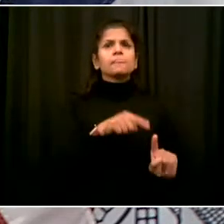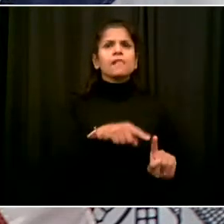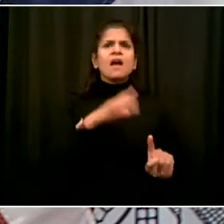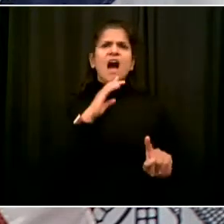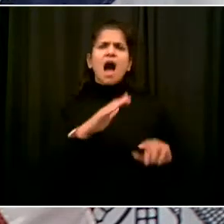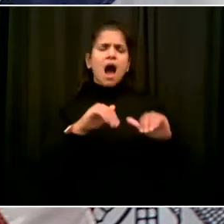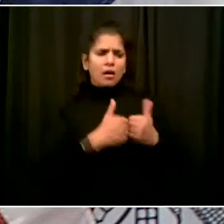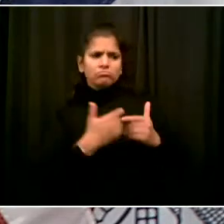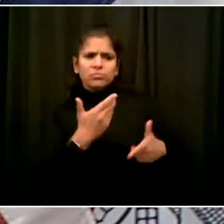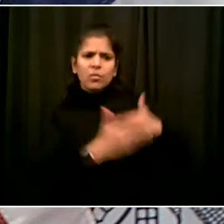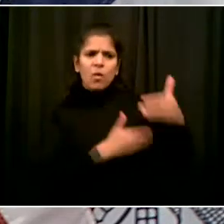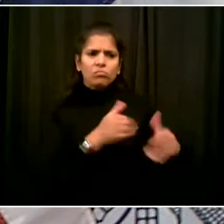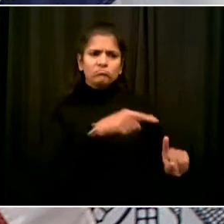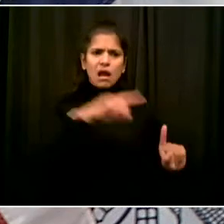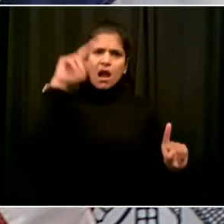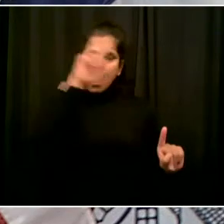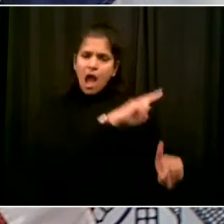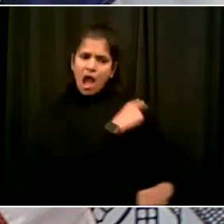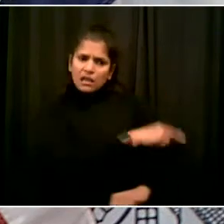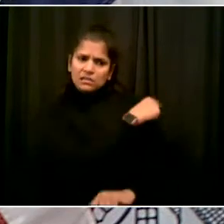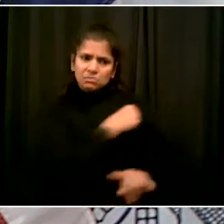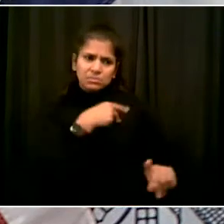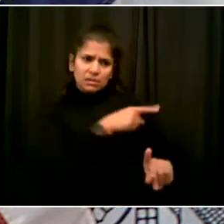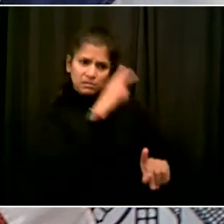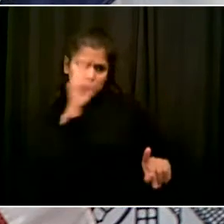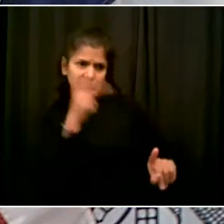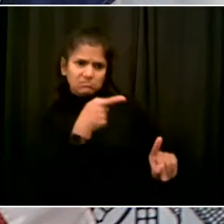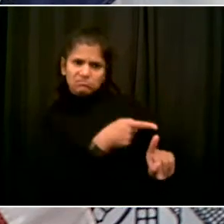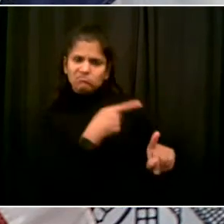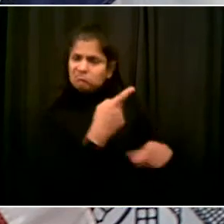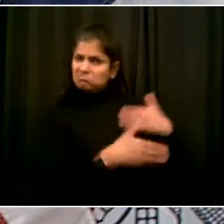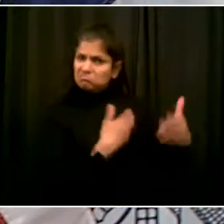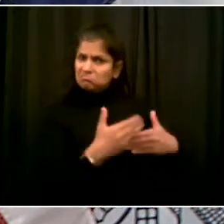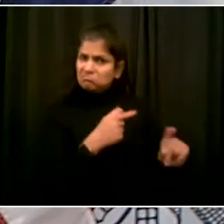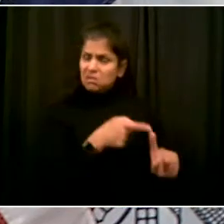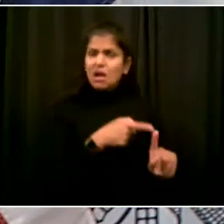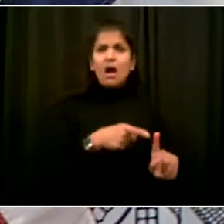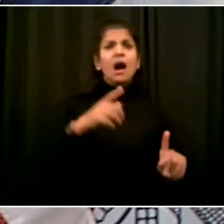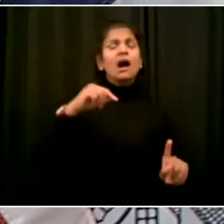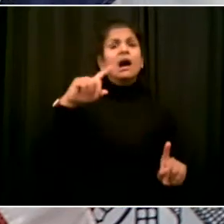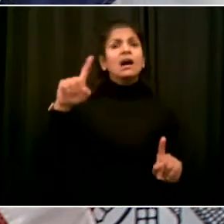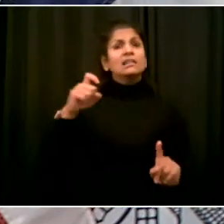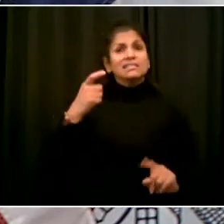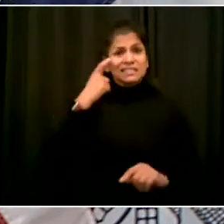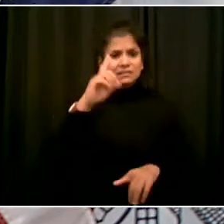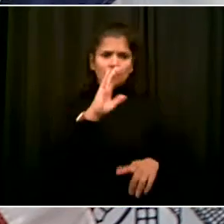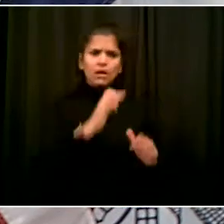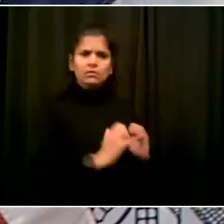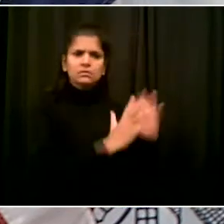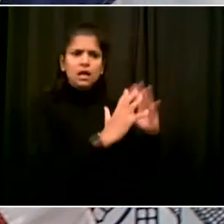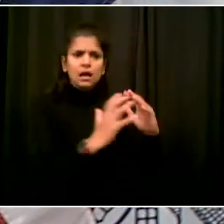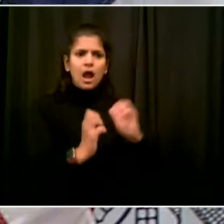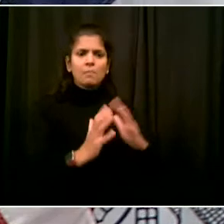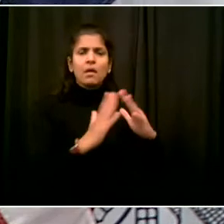STATE REOPENING FIELD HOSPITAL I WANTED TO KNOW IF THE CITY HAD ANY INTENTION OF